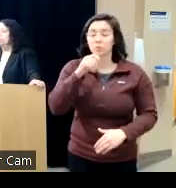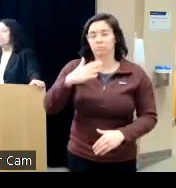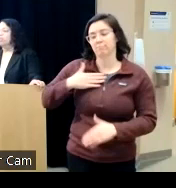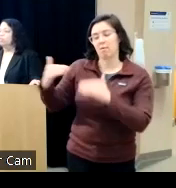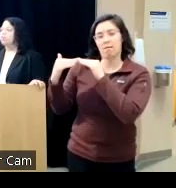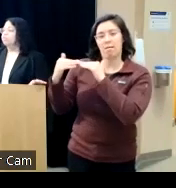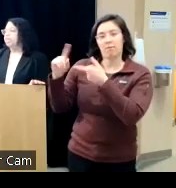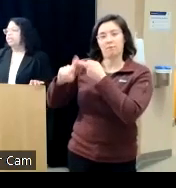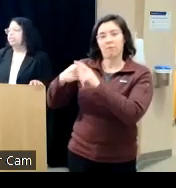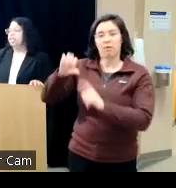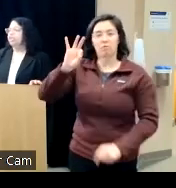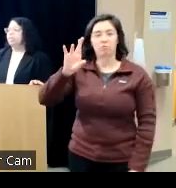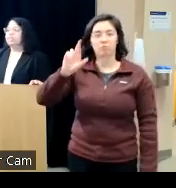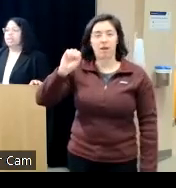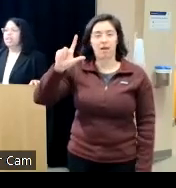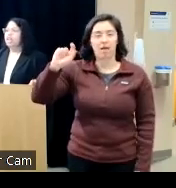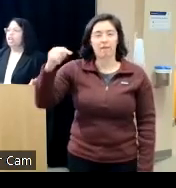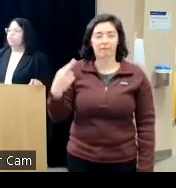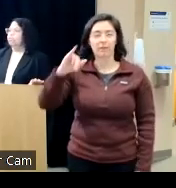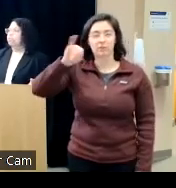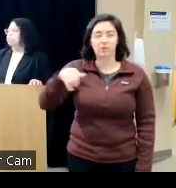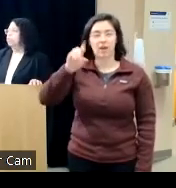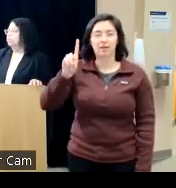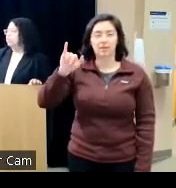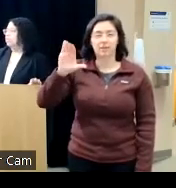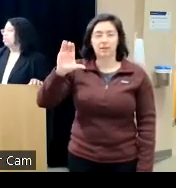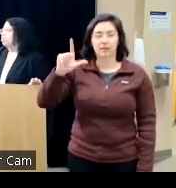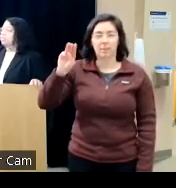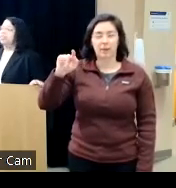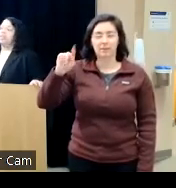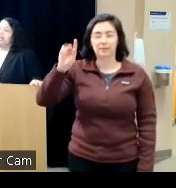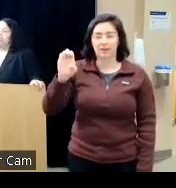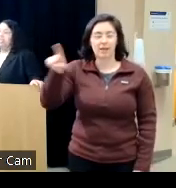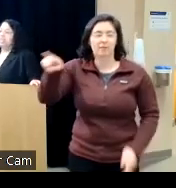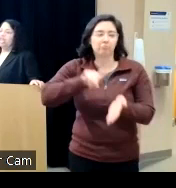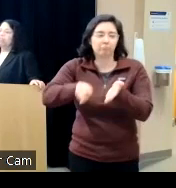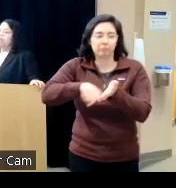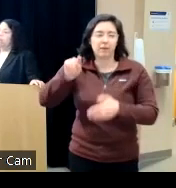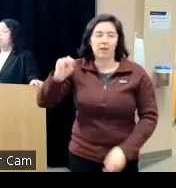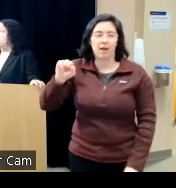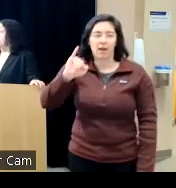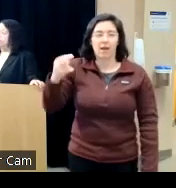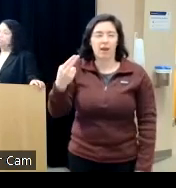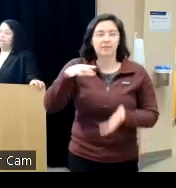colleague and friend Ralph J D Clemente he was a principal investigator of this NIH study Amara is